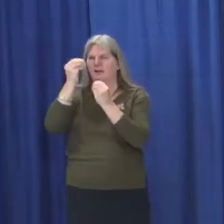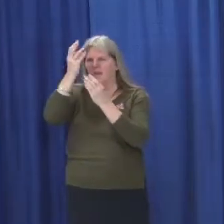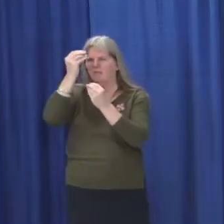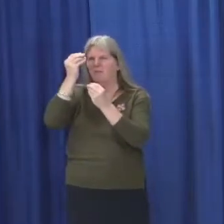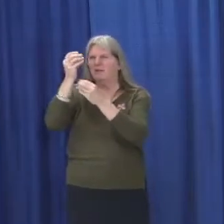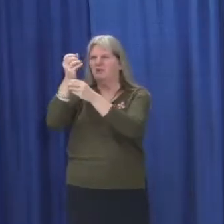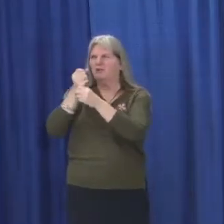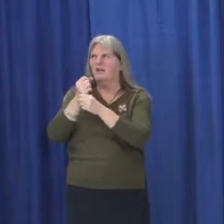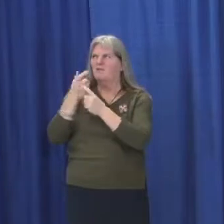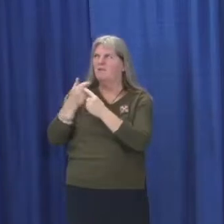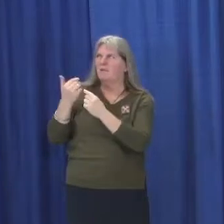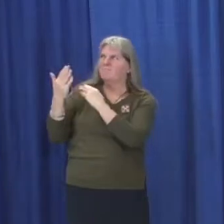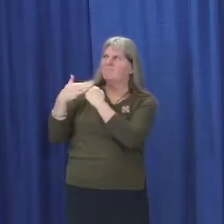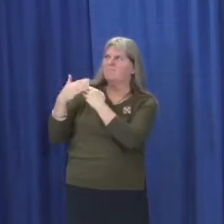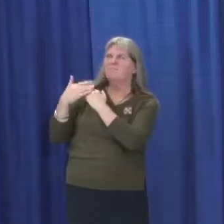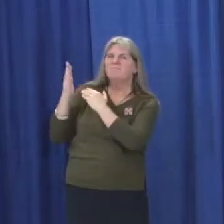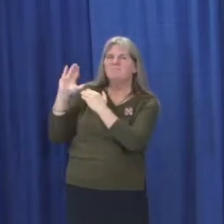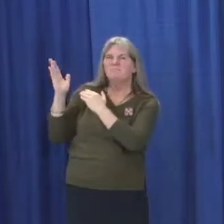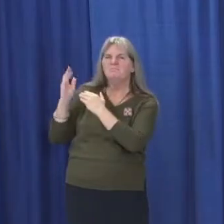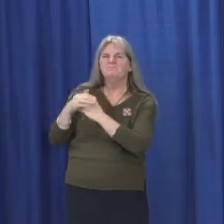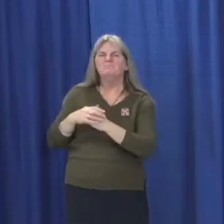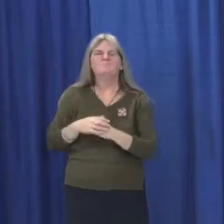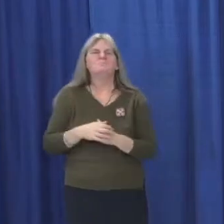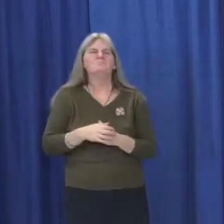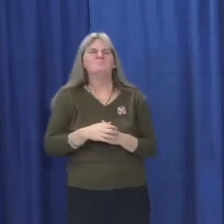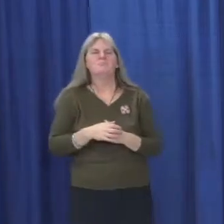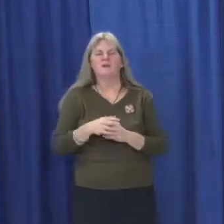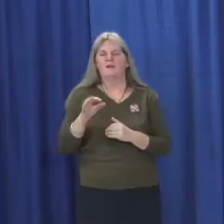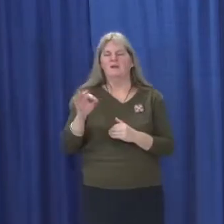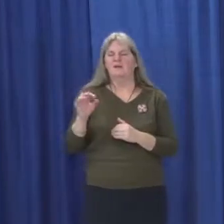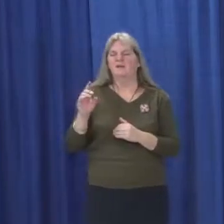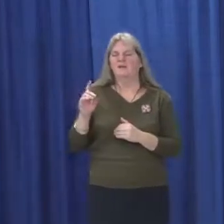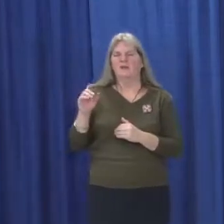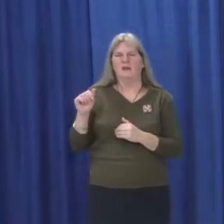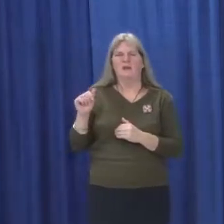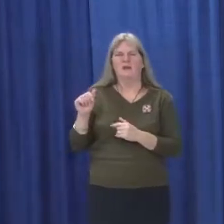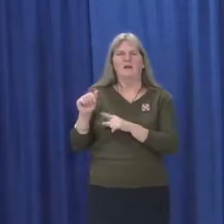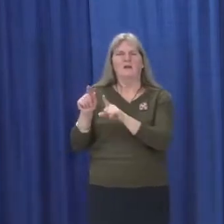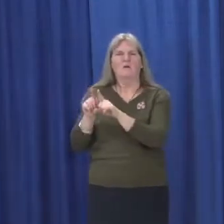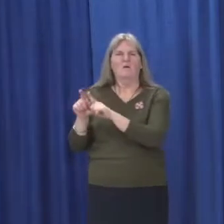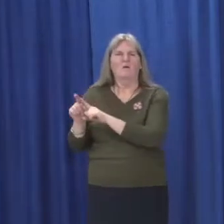some guidance on that. And why the FDA is also looking